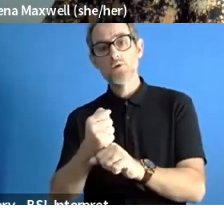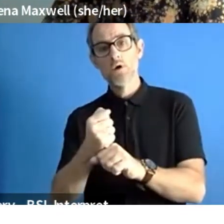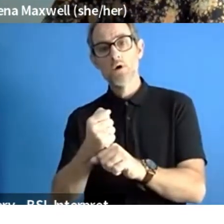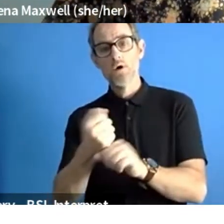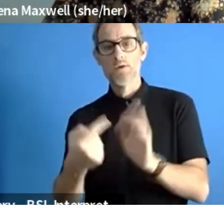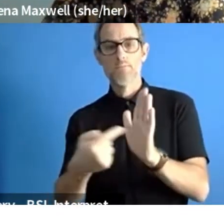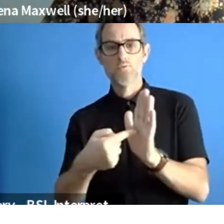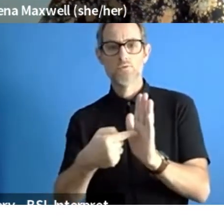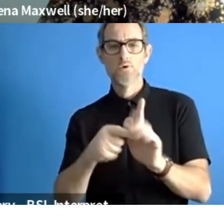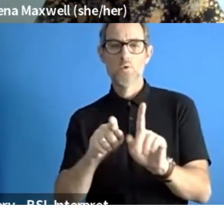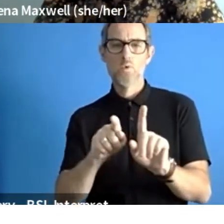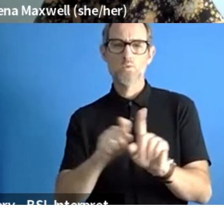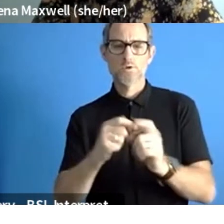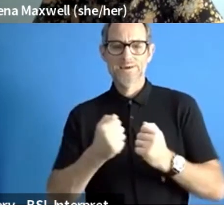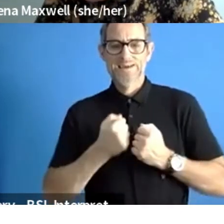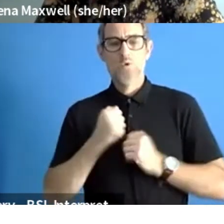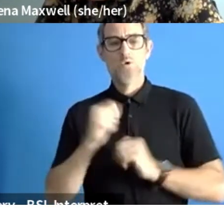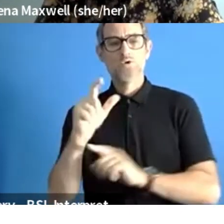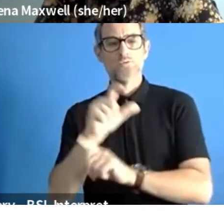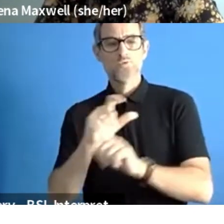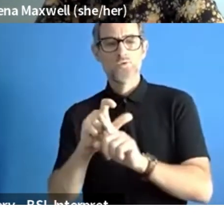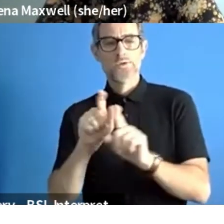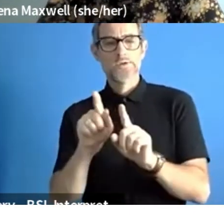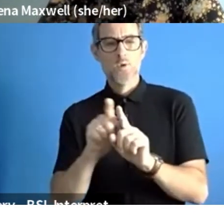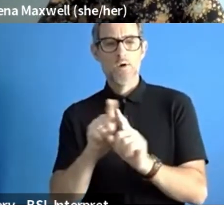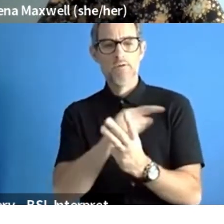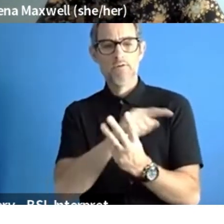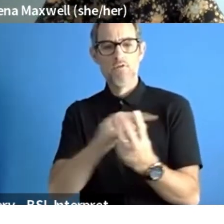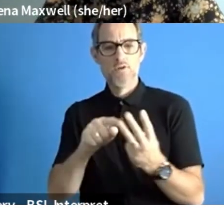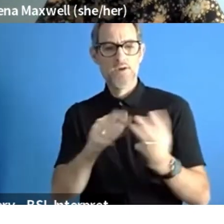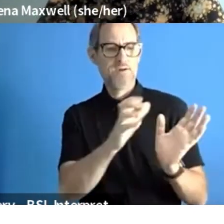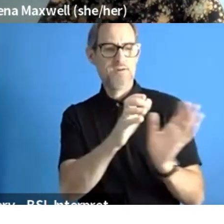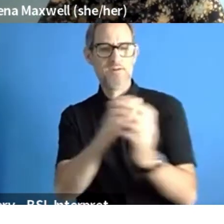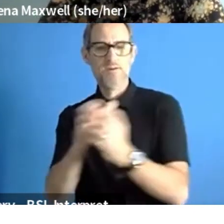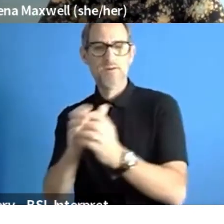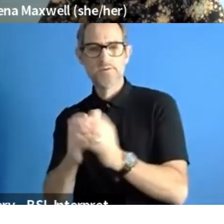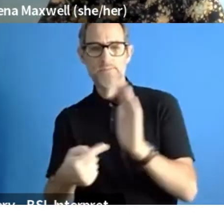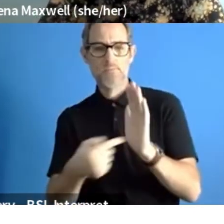it matters to our communities. So thanks, Marianne, for the opportunity